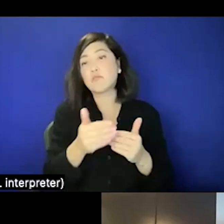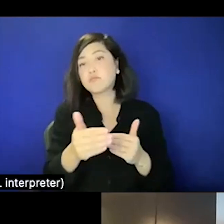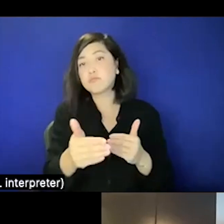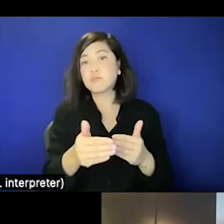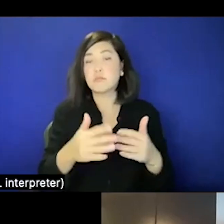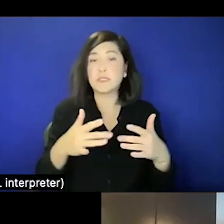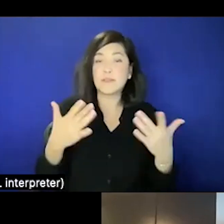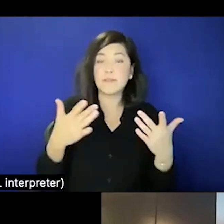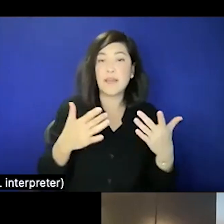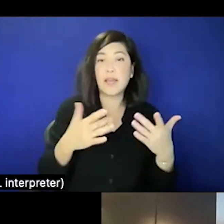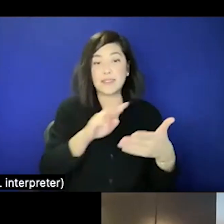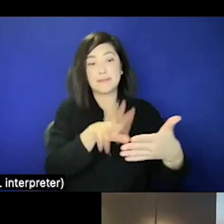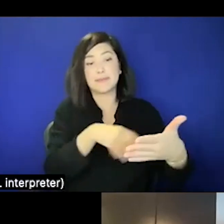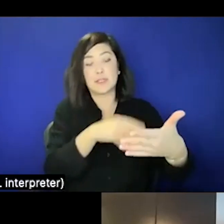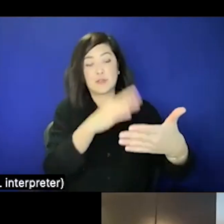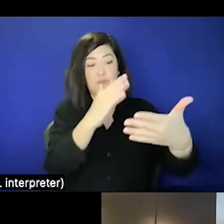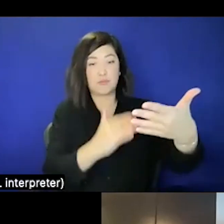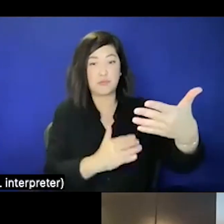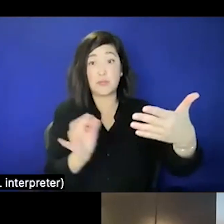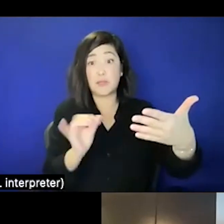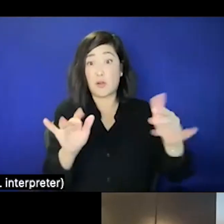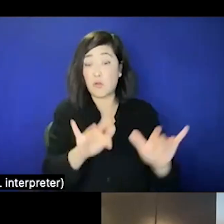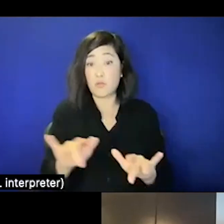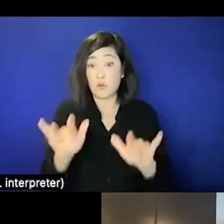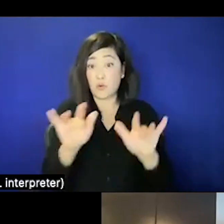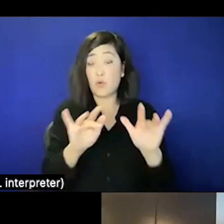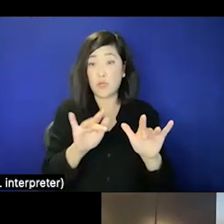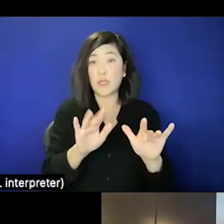every previous session as well as this one once it's available on our website, bnctechforum.ca.